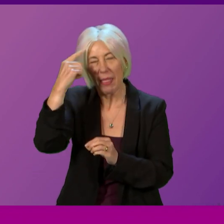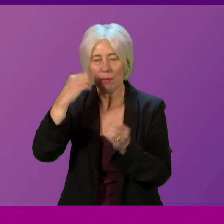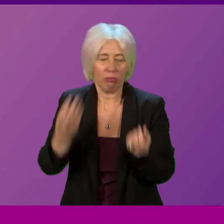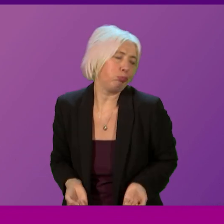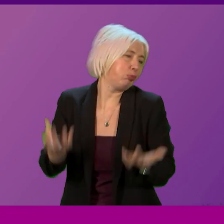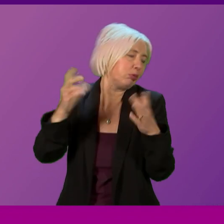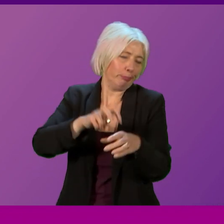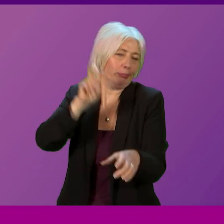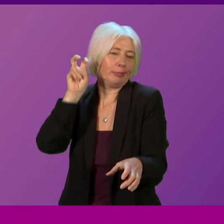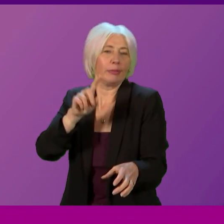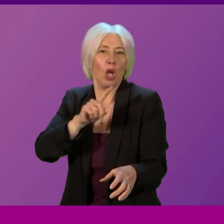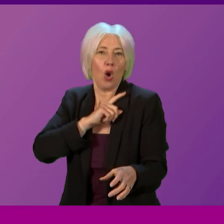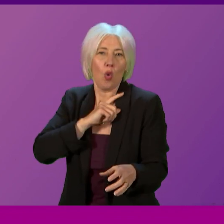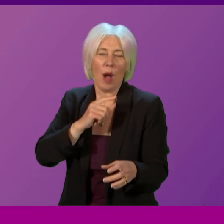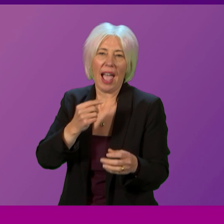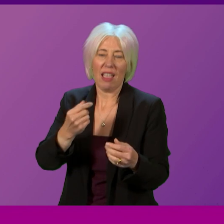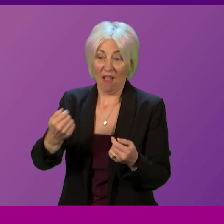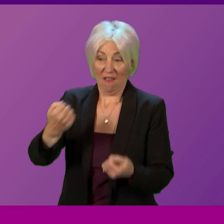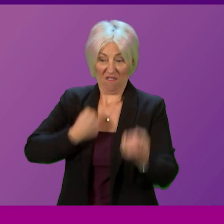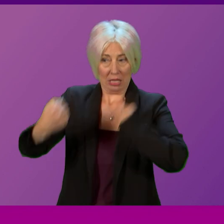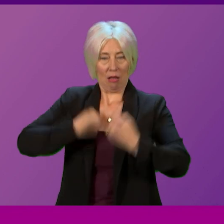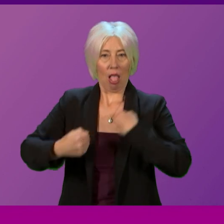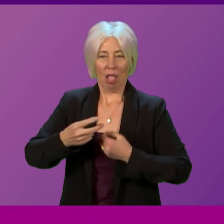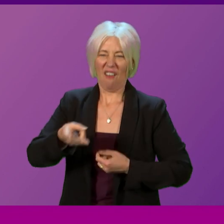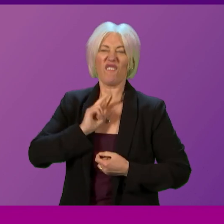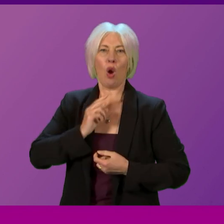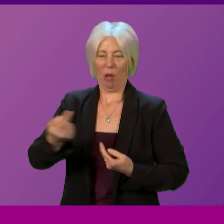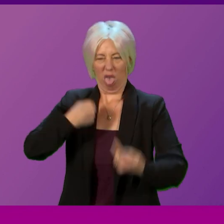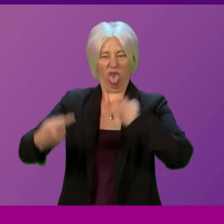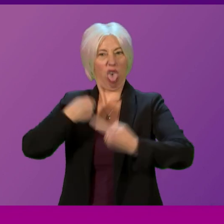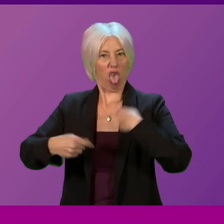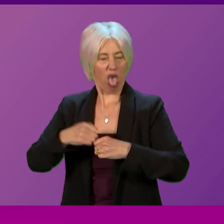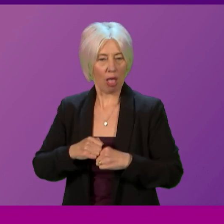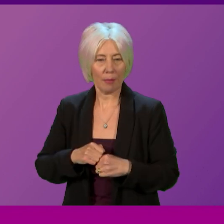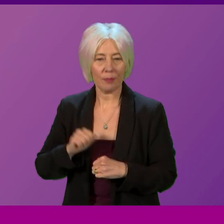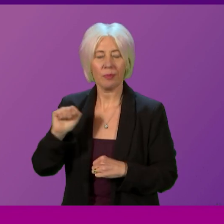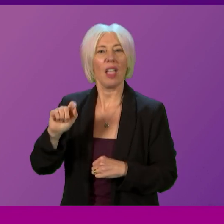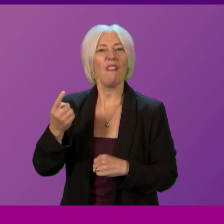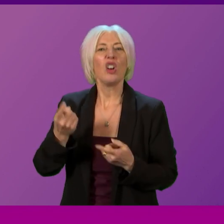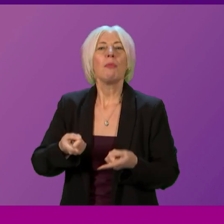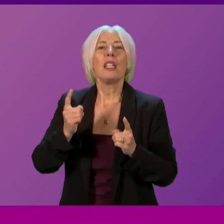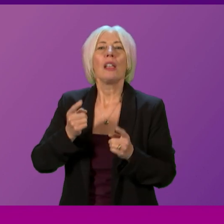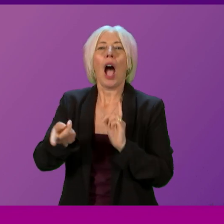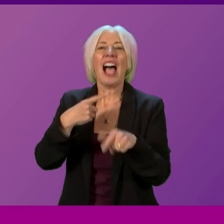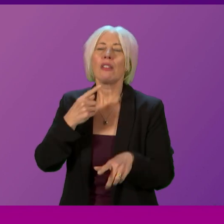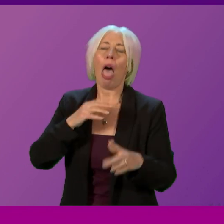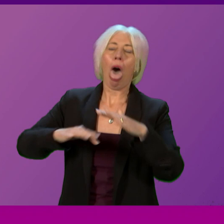to high levels of physical and verbal abuse. At best, the First Minister’s answer was vague and non-committal.